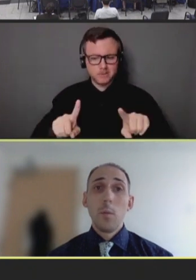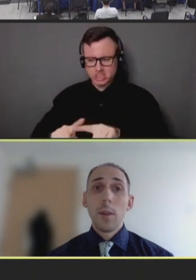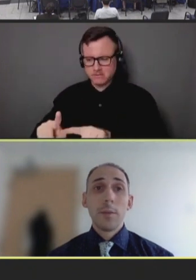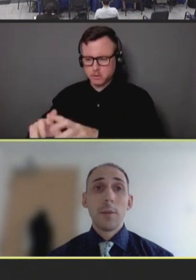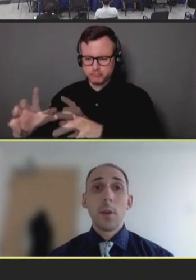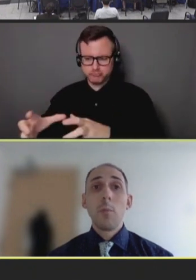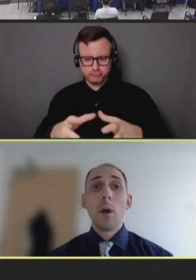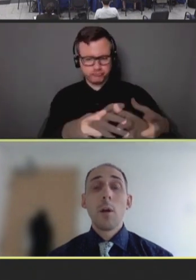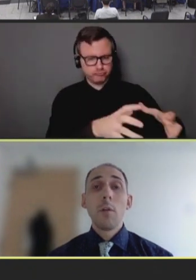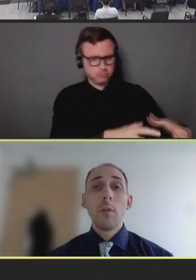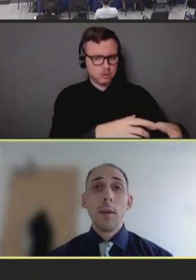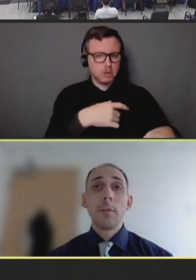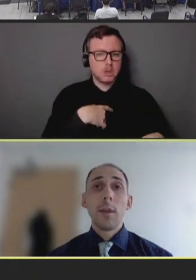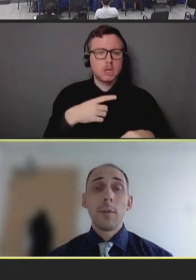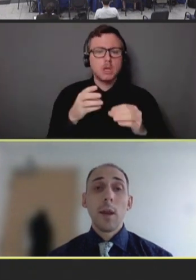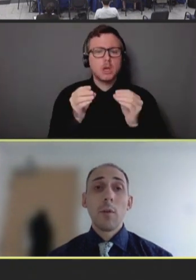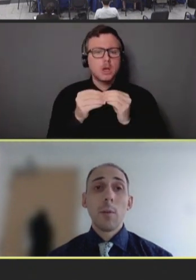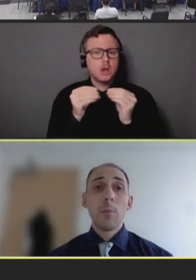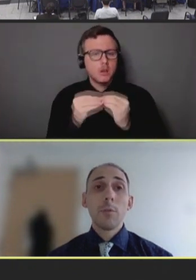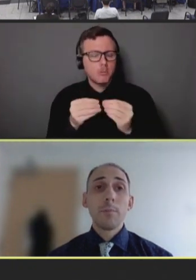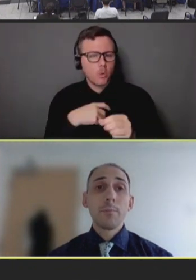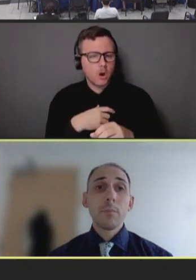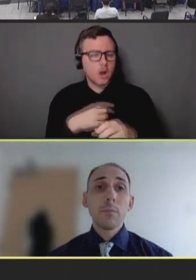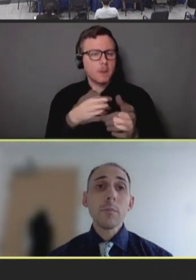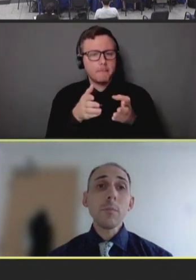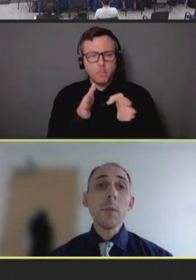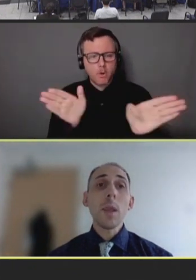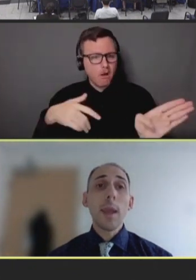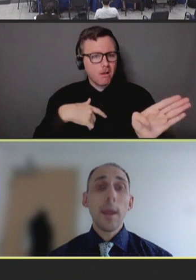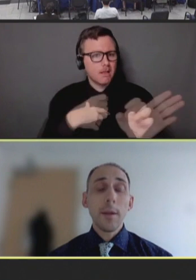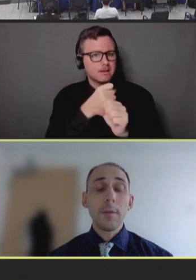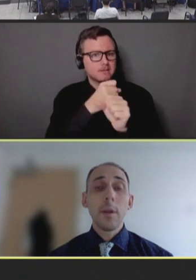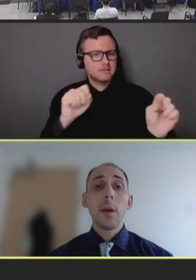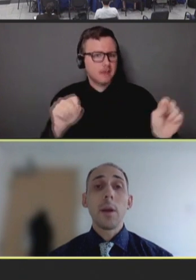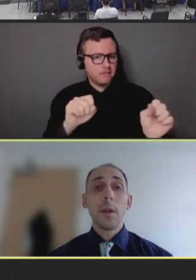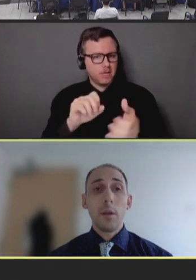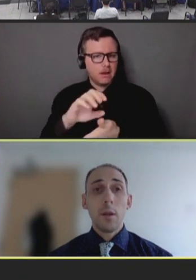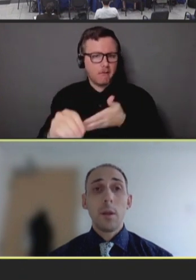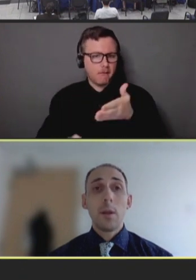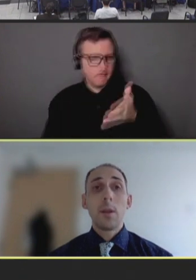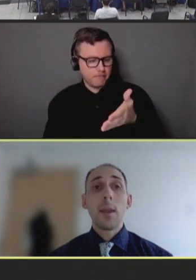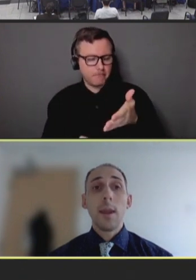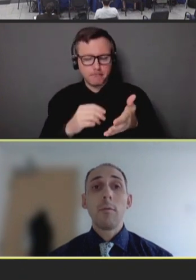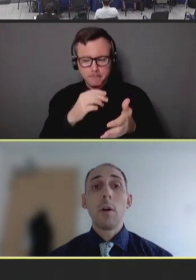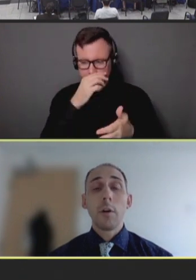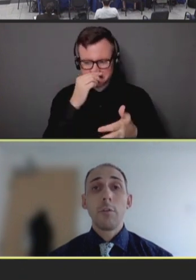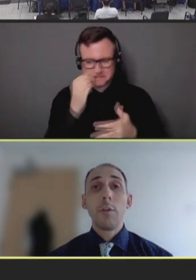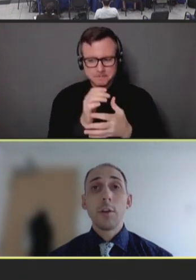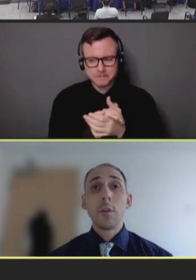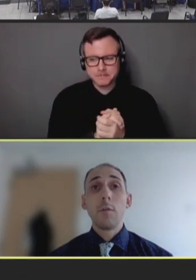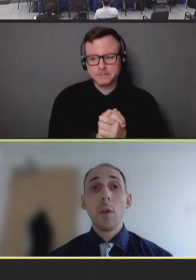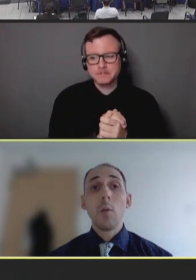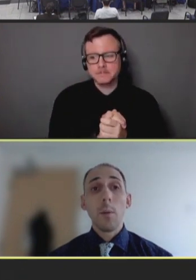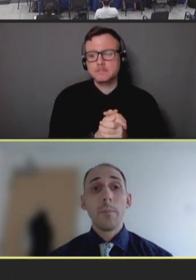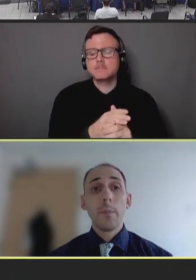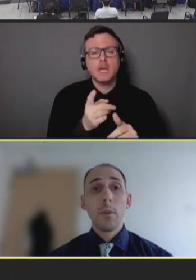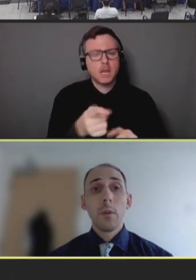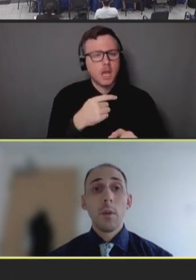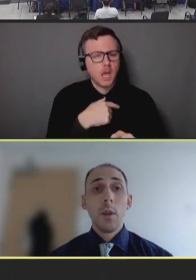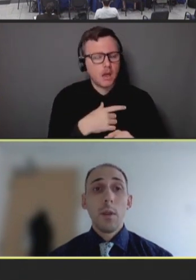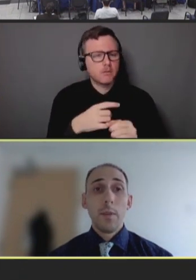We can study a broader array of safety outcomes and can have longer duration of follow-up.